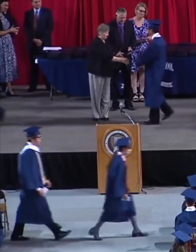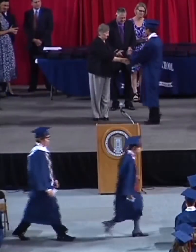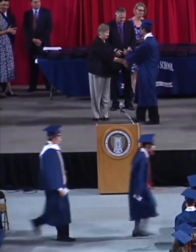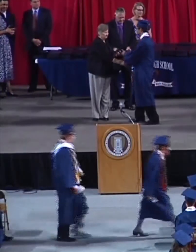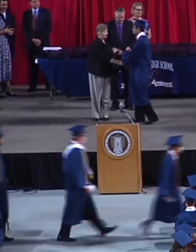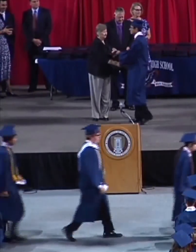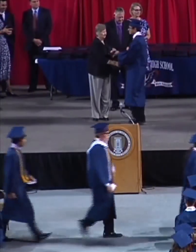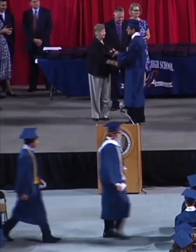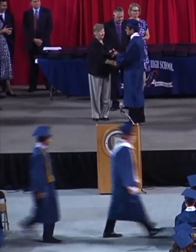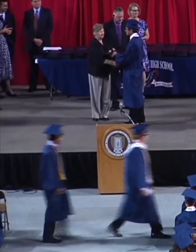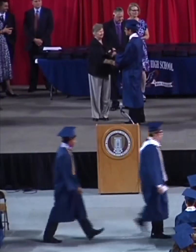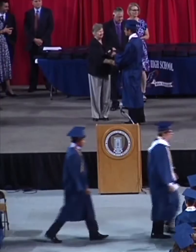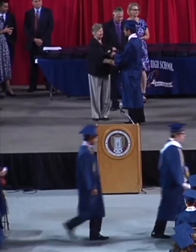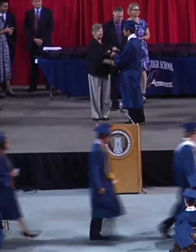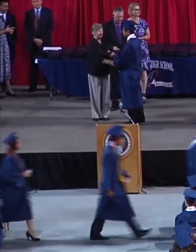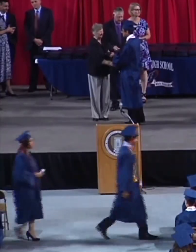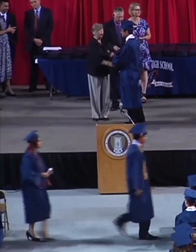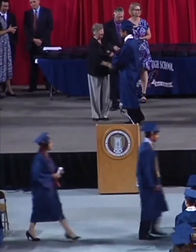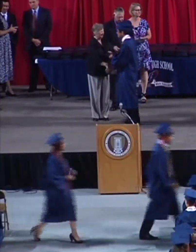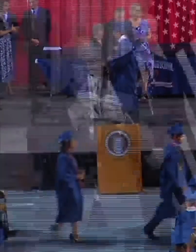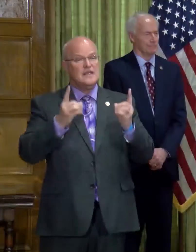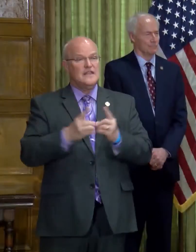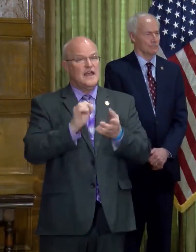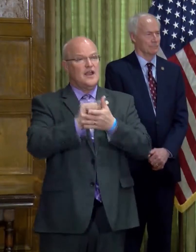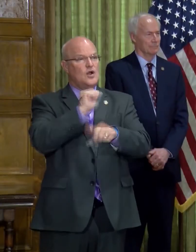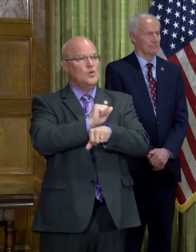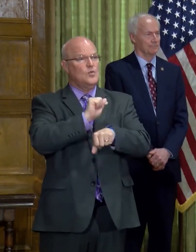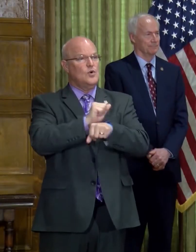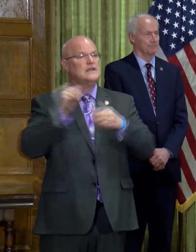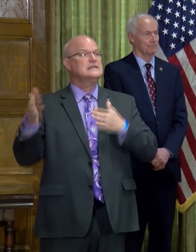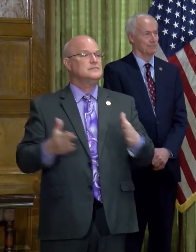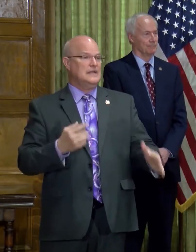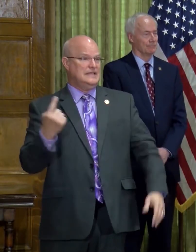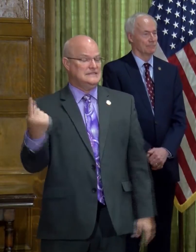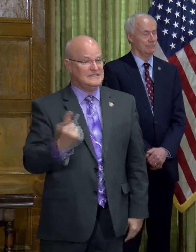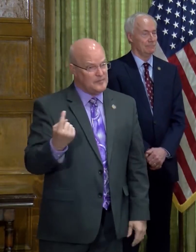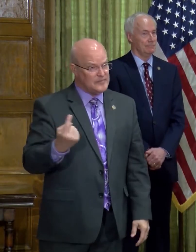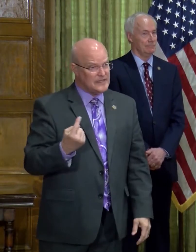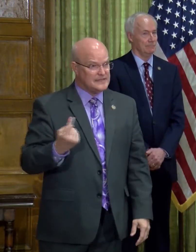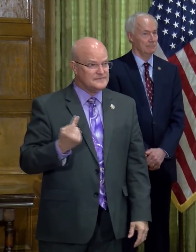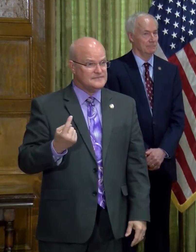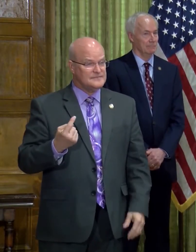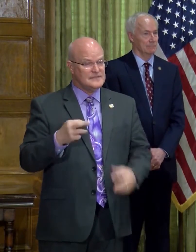THE STAGE TO RECEIVE THEIR DIPLOMAS KEY We know their districts that are working to plan something either virtual graduations or on site